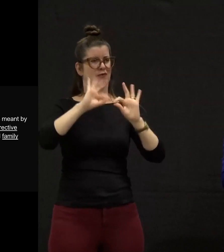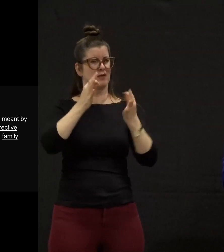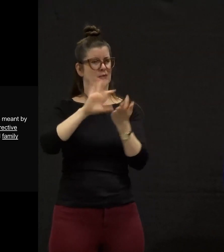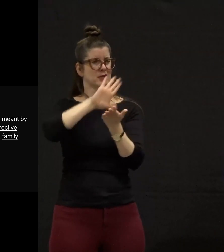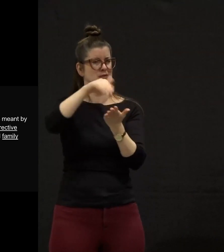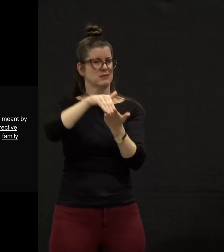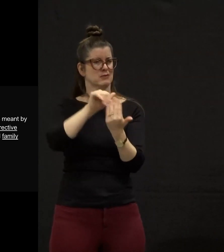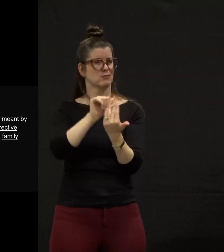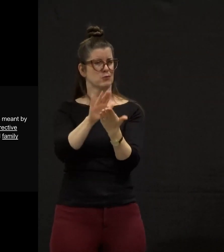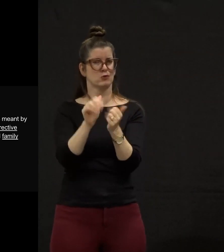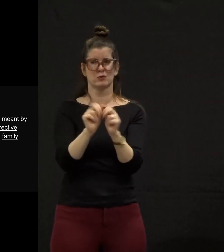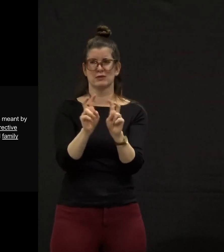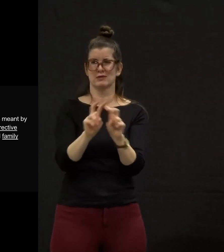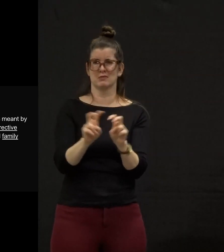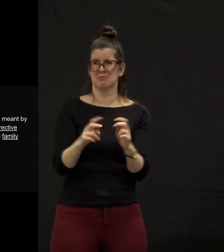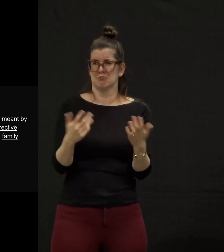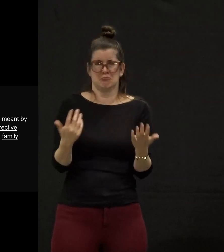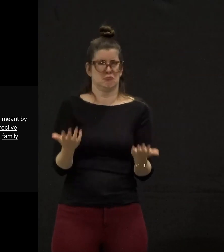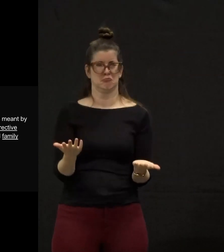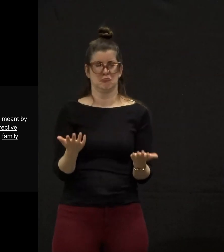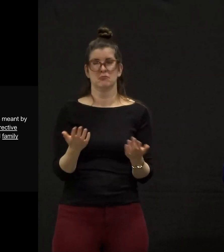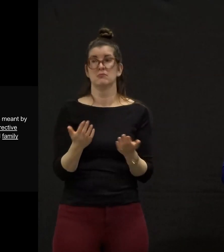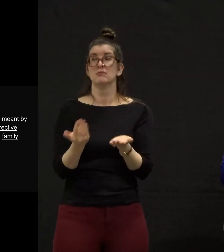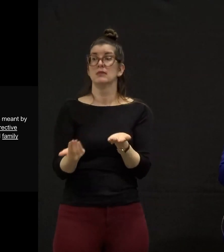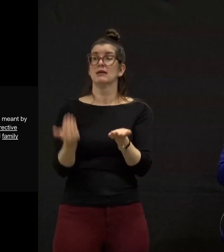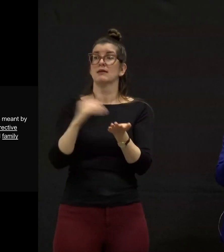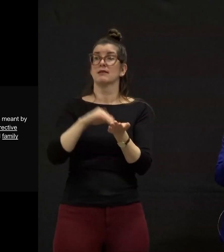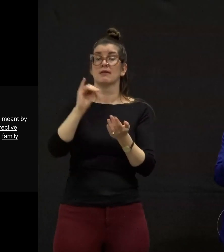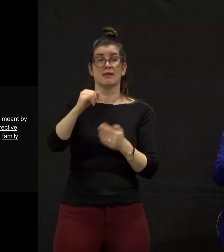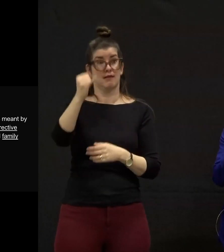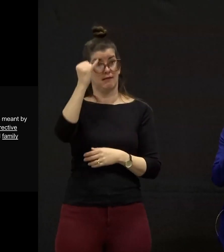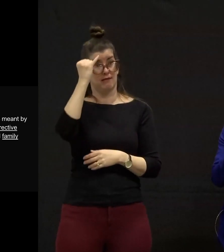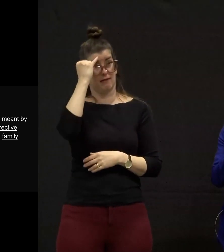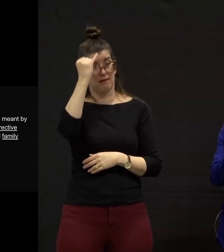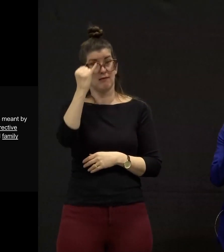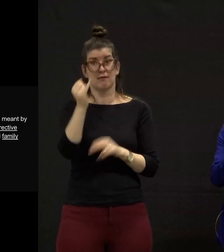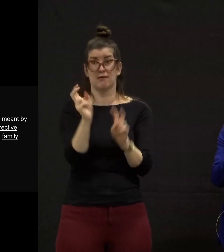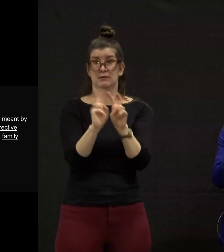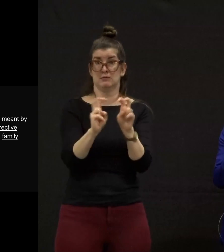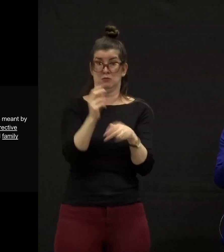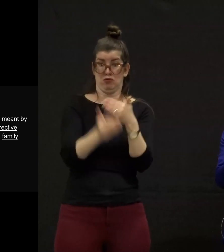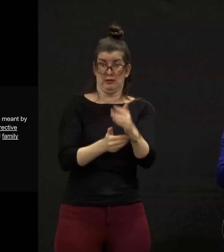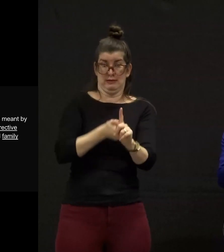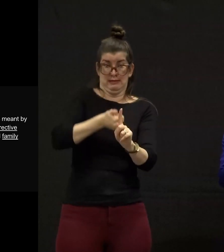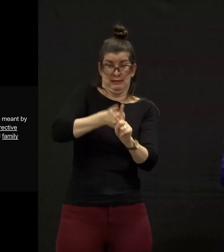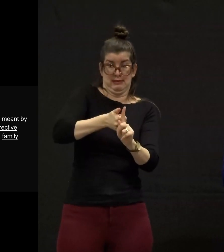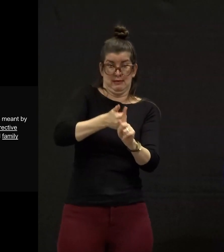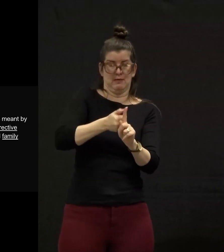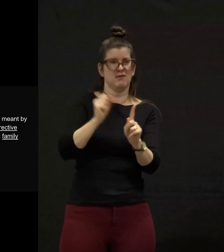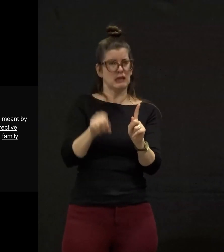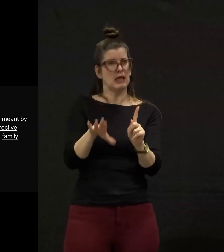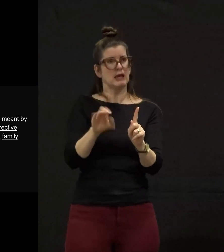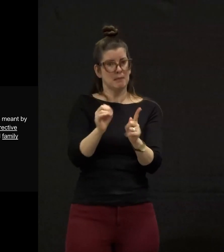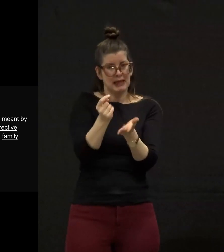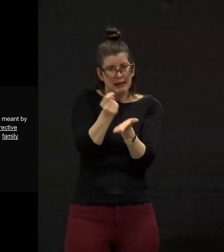to our assessment? Again, the idea that the assessment process itself can be therapeutic.